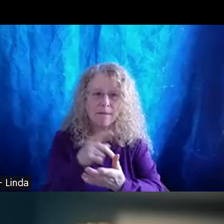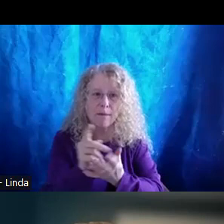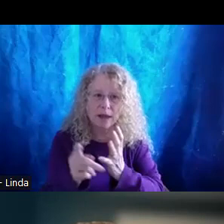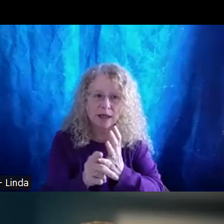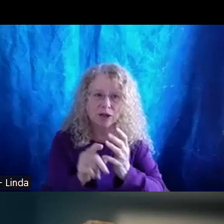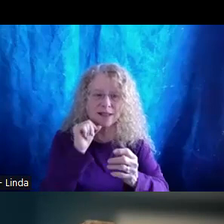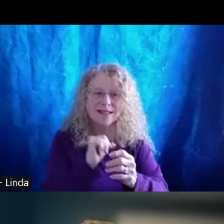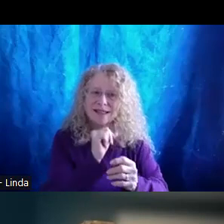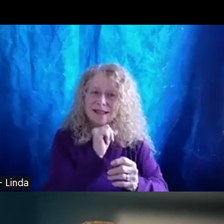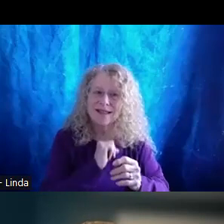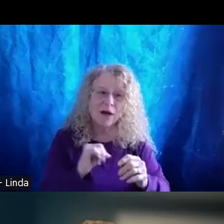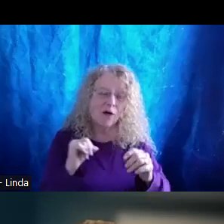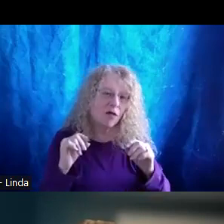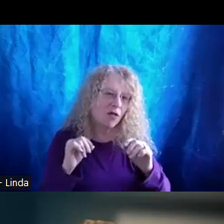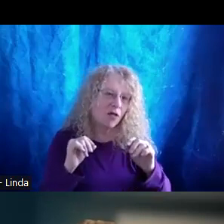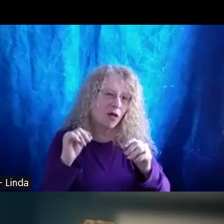WITH NO DEPENDENTS.